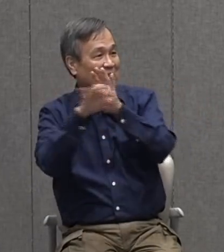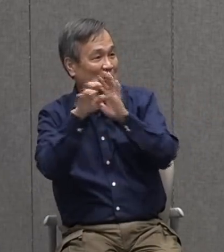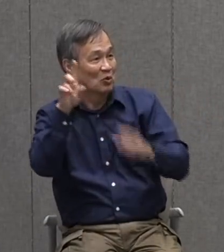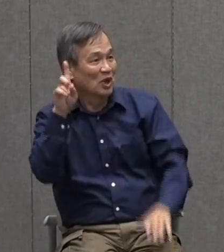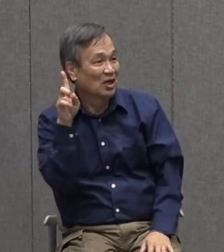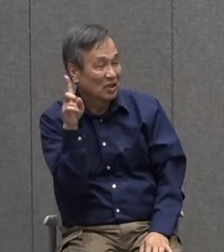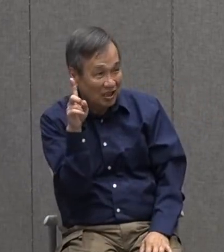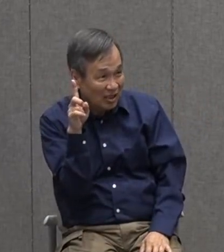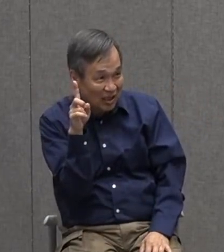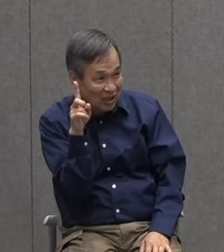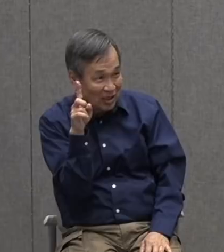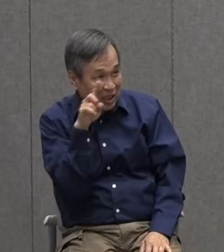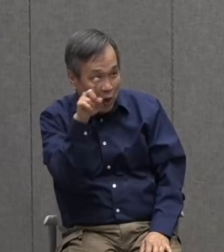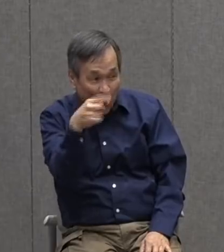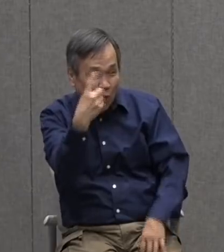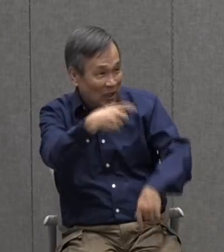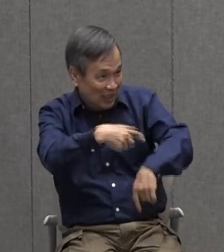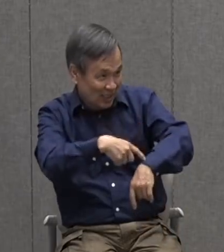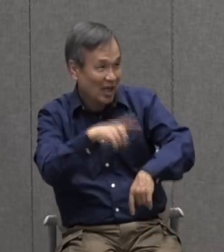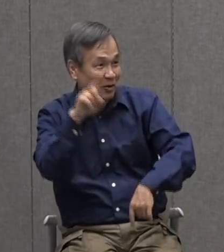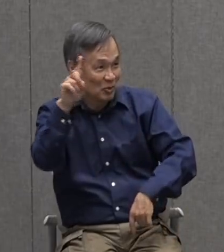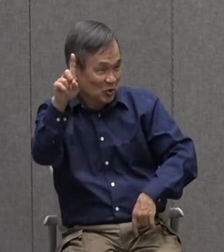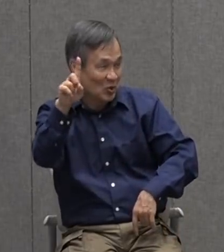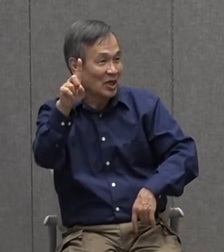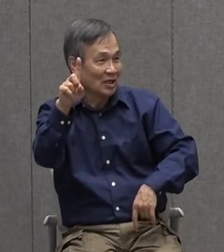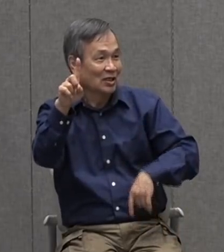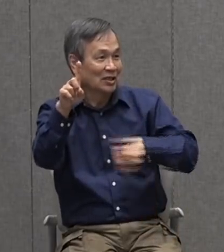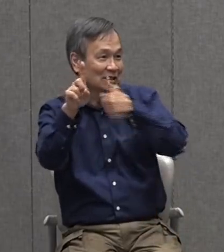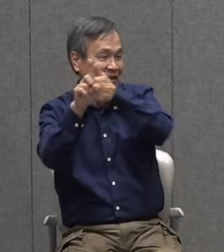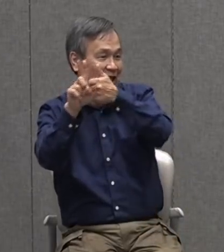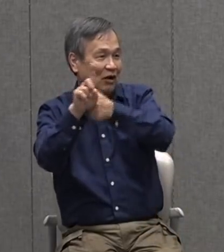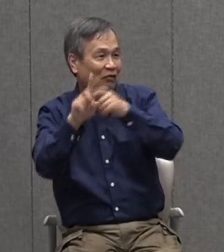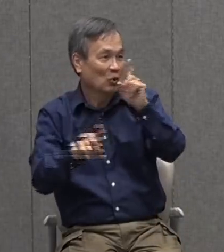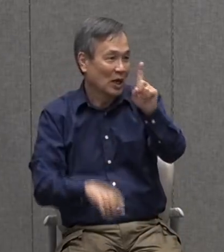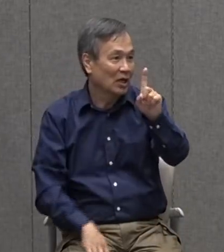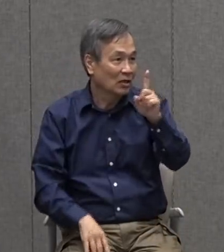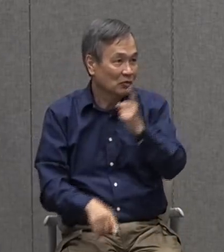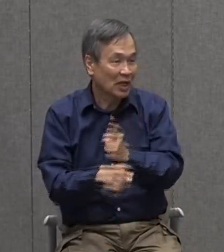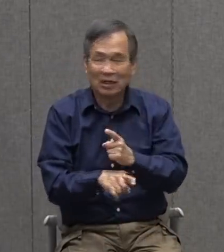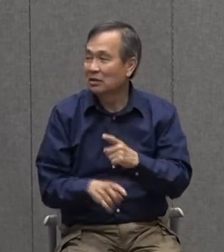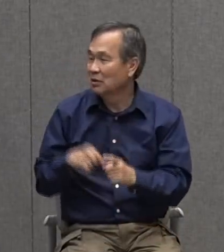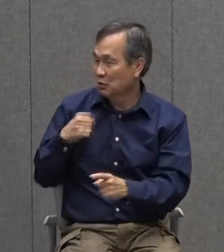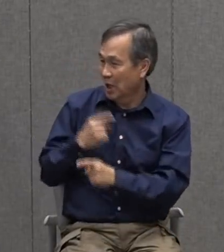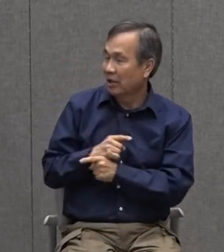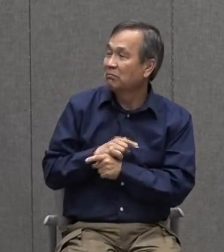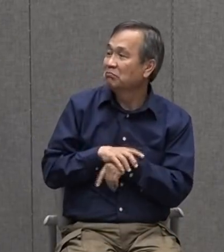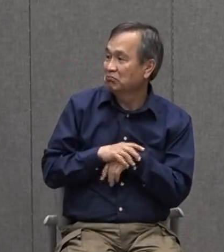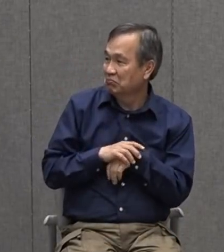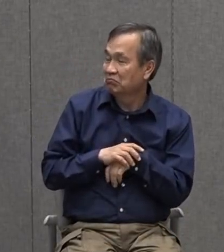that's the only time they could ever use it again and get points with it, right? Yep. Oh, okay.